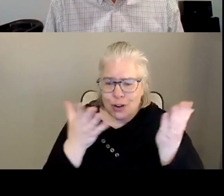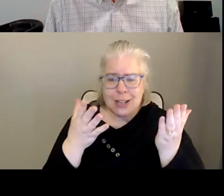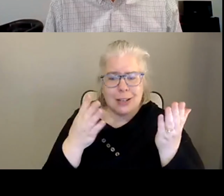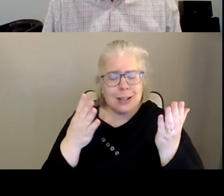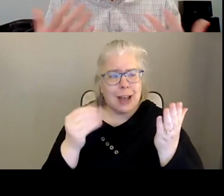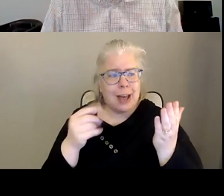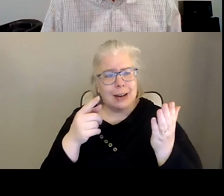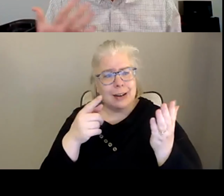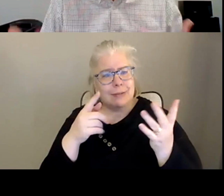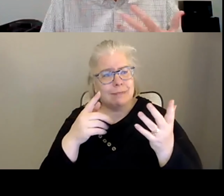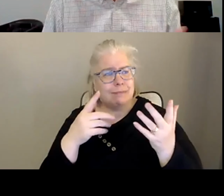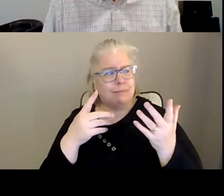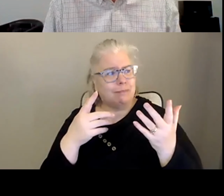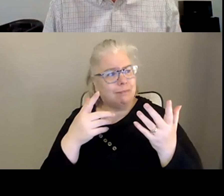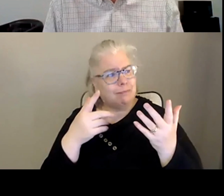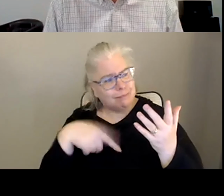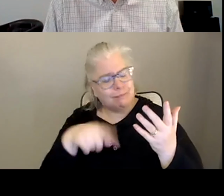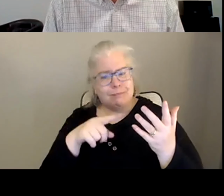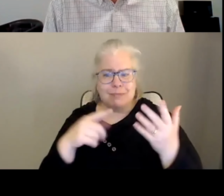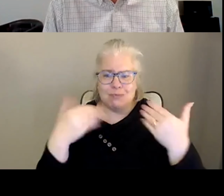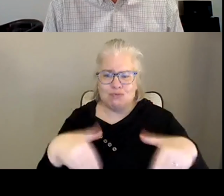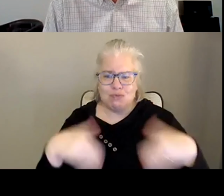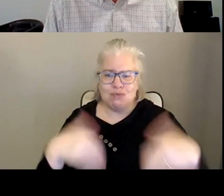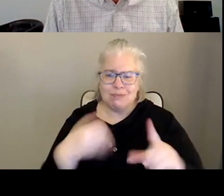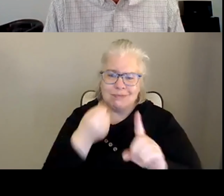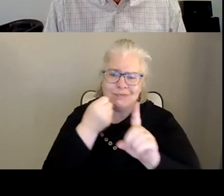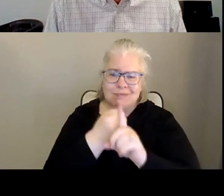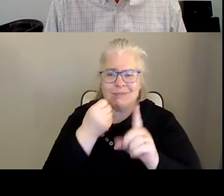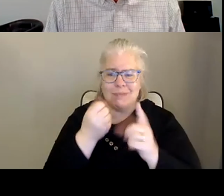and how accessible they are to non-profits.